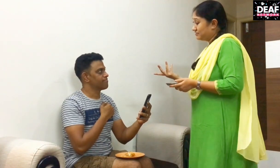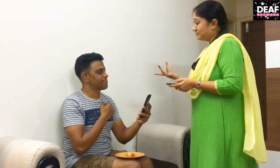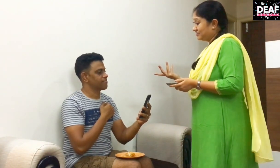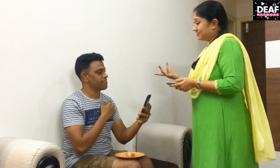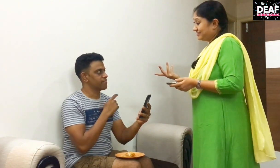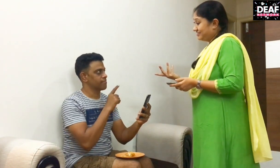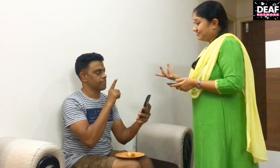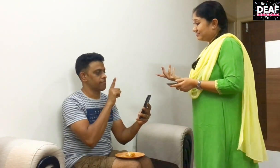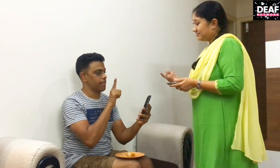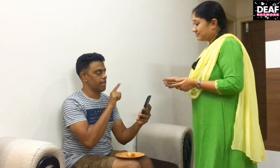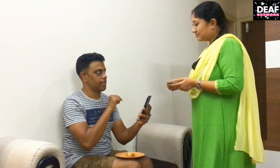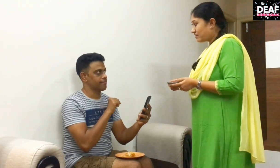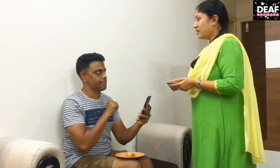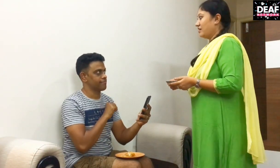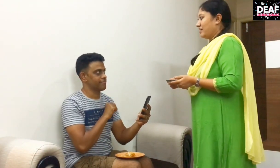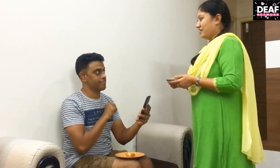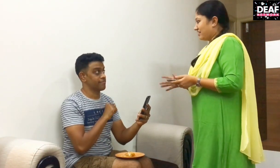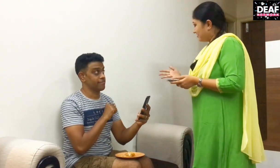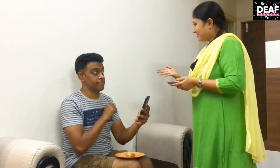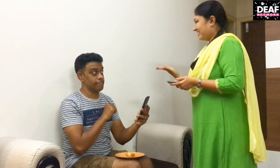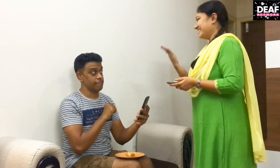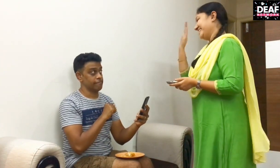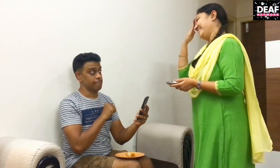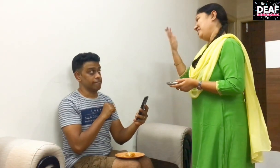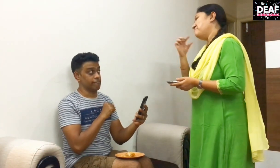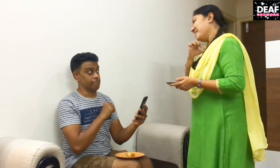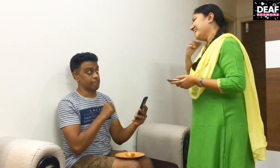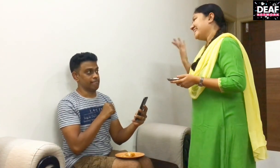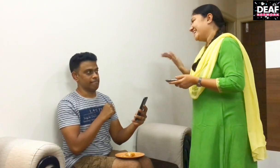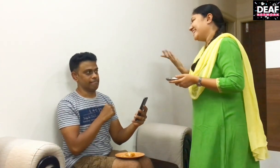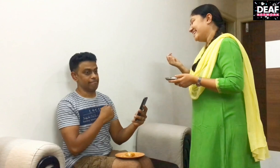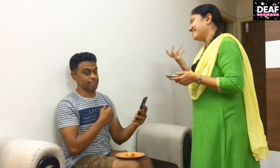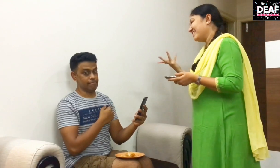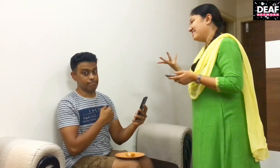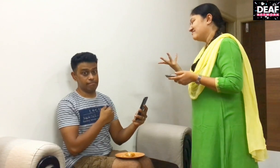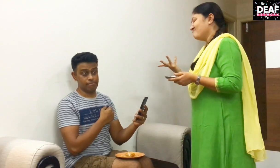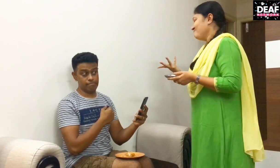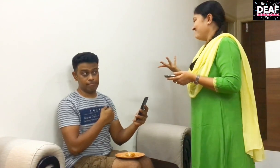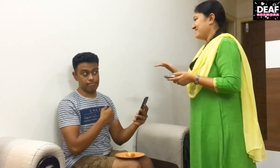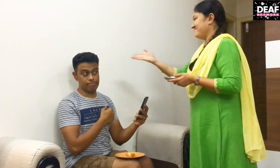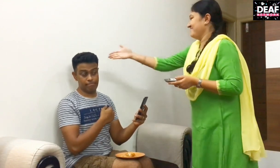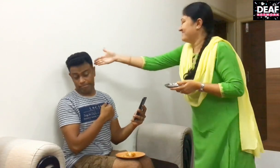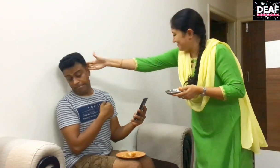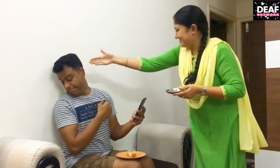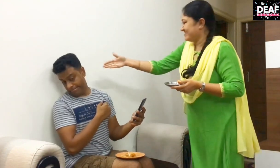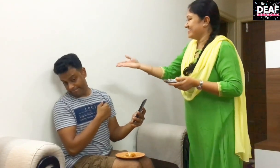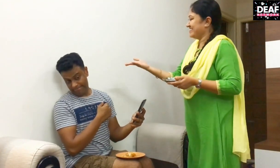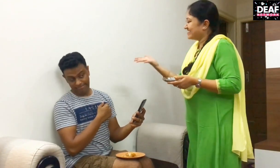One Lac (Half a million) rupees What! You can use this money for you to get married